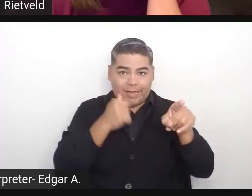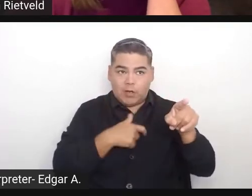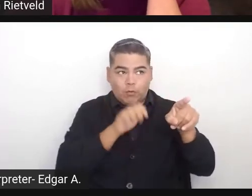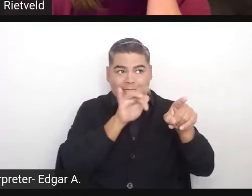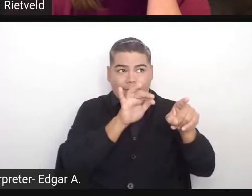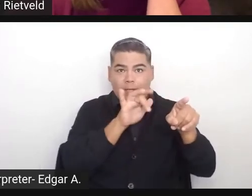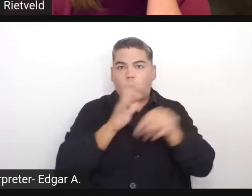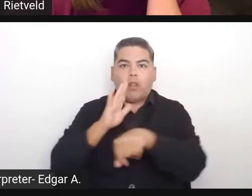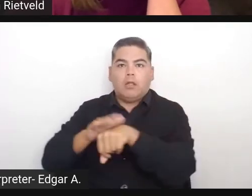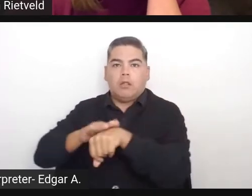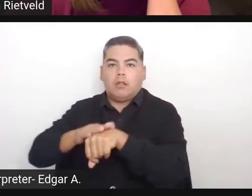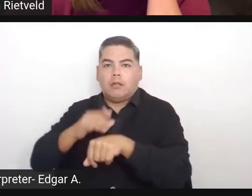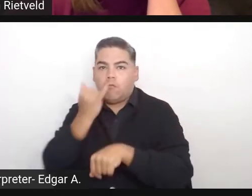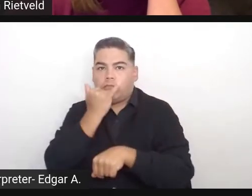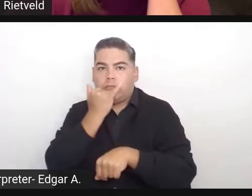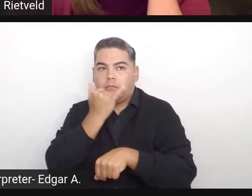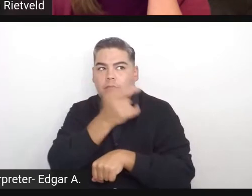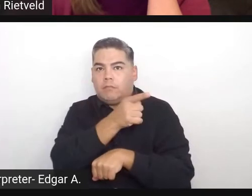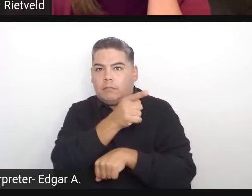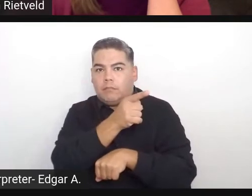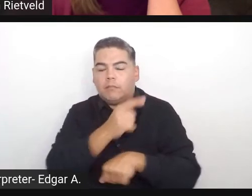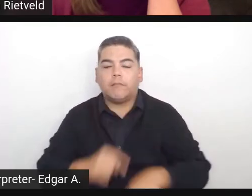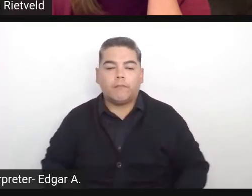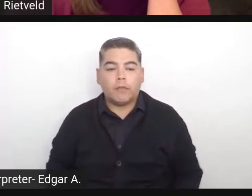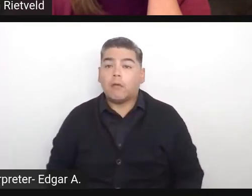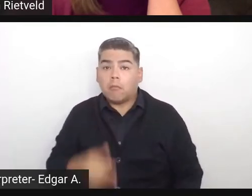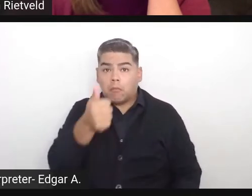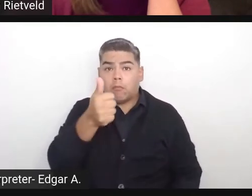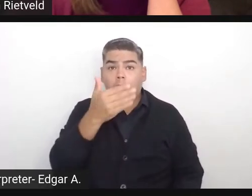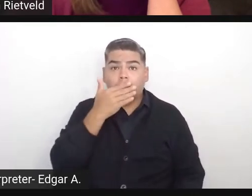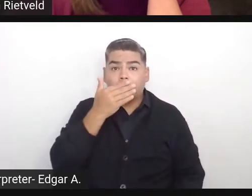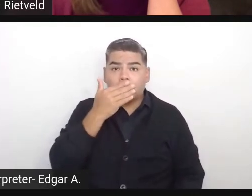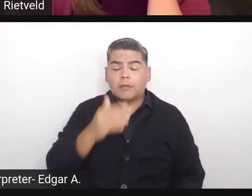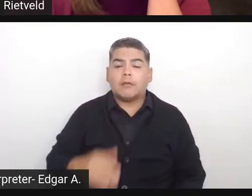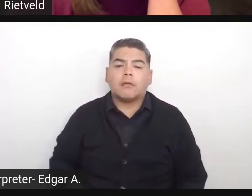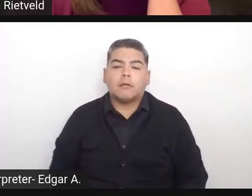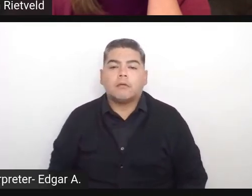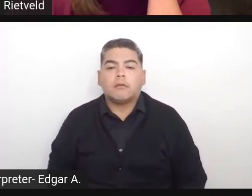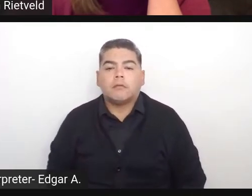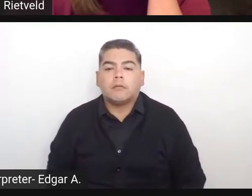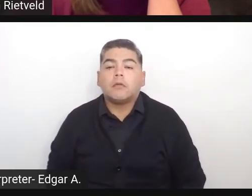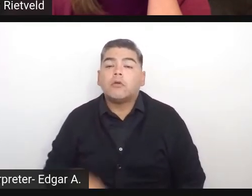Thank you. Do you have any thoughts about empty choices in dropdowns?